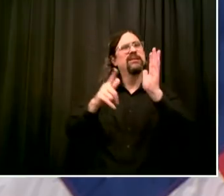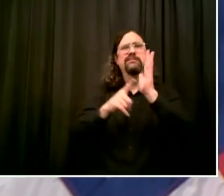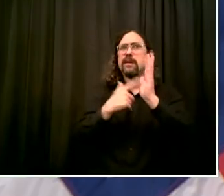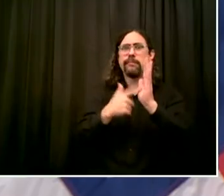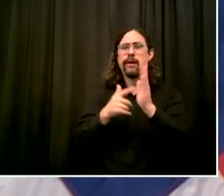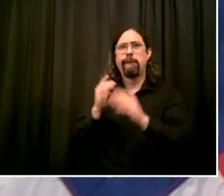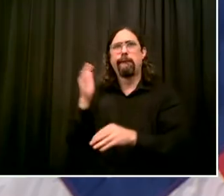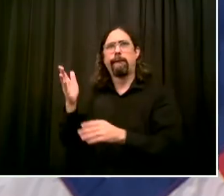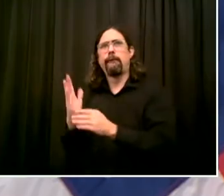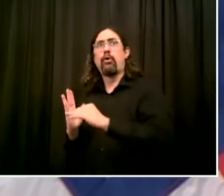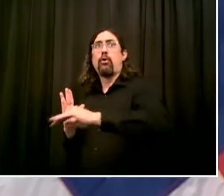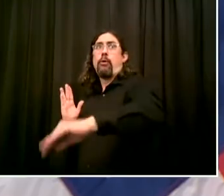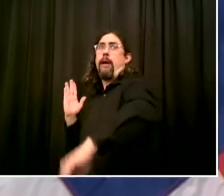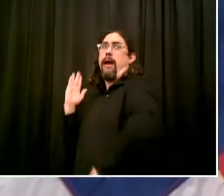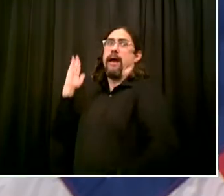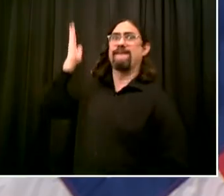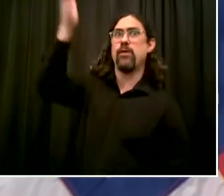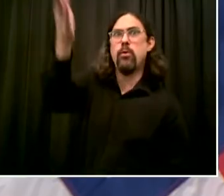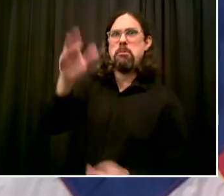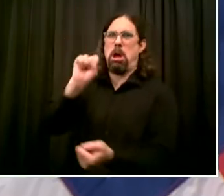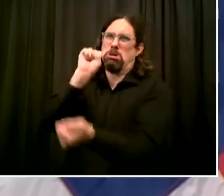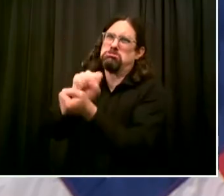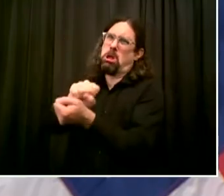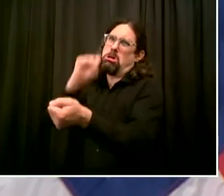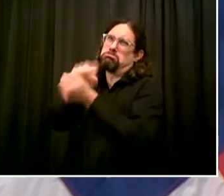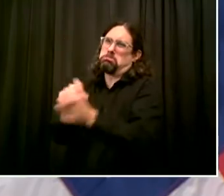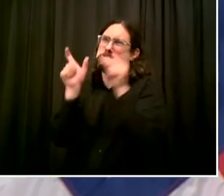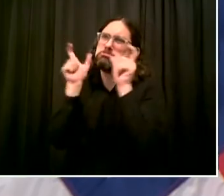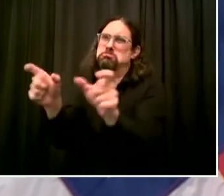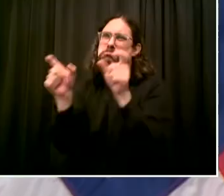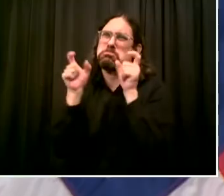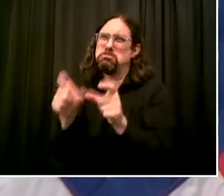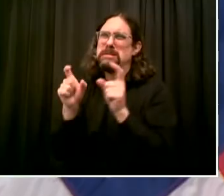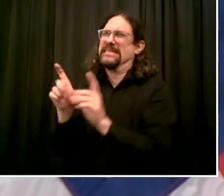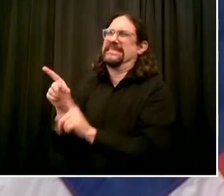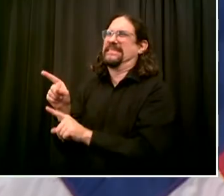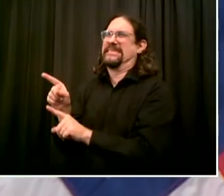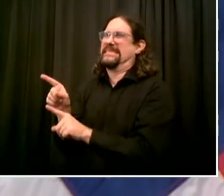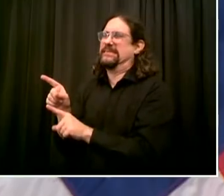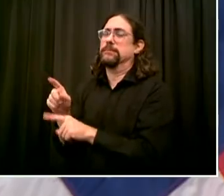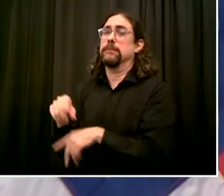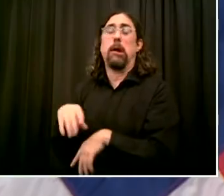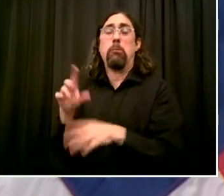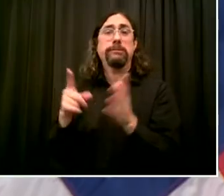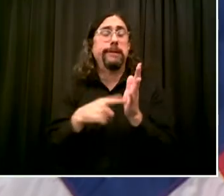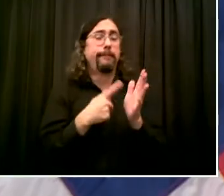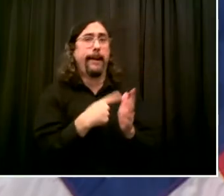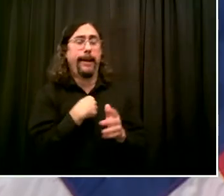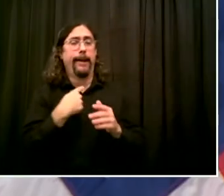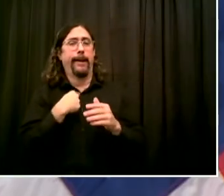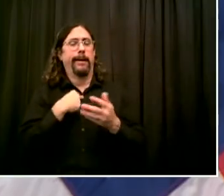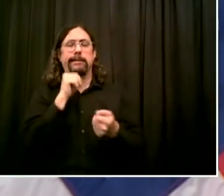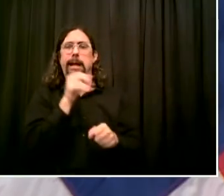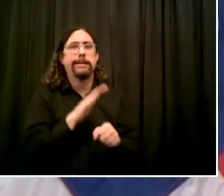THERE'S NOT ENOUGH ARREST AND THAT IS A FLUID STATE . BUT WHAT IS MOST IMPORTANT IN THAT EQUATION IS